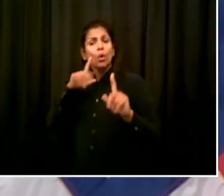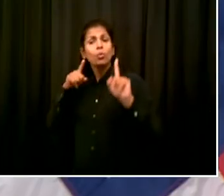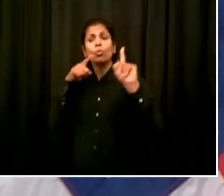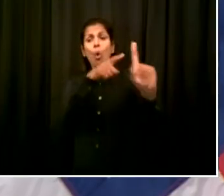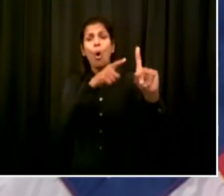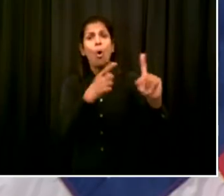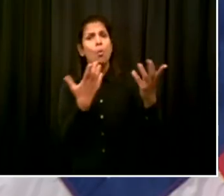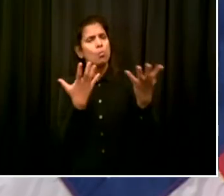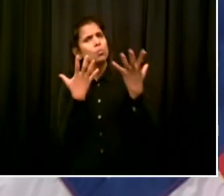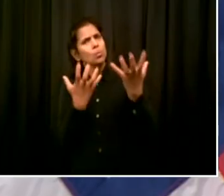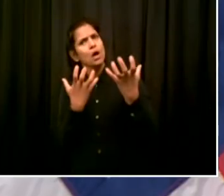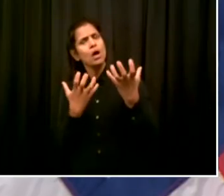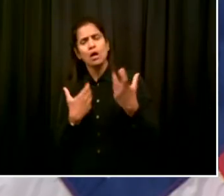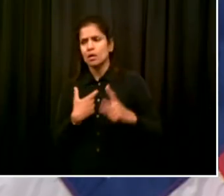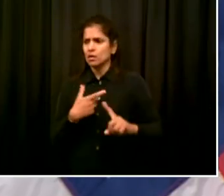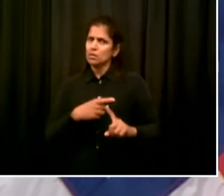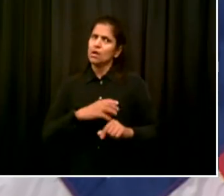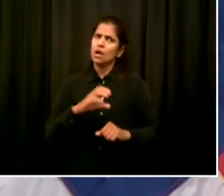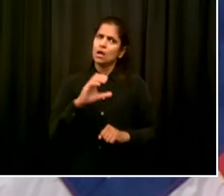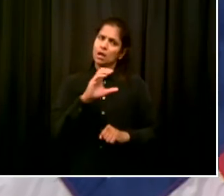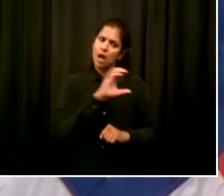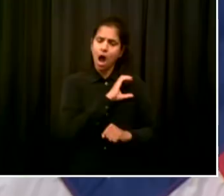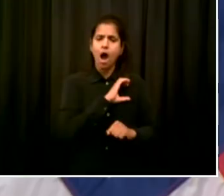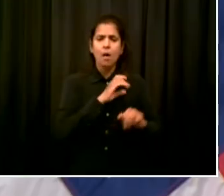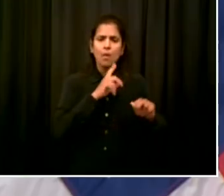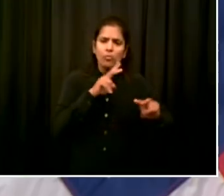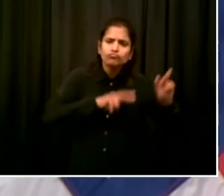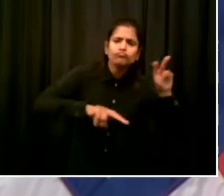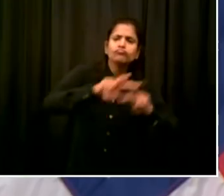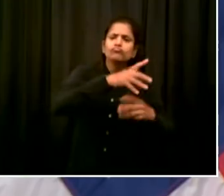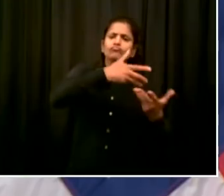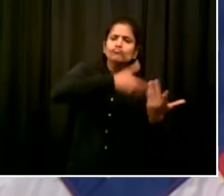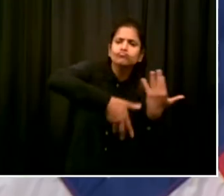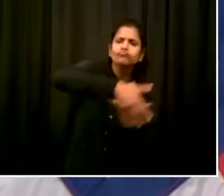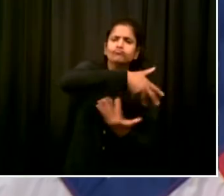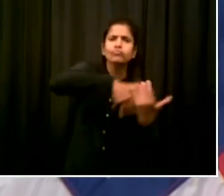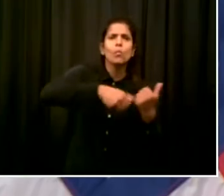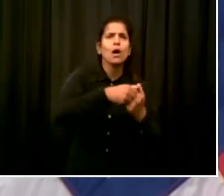CITY FAIRLY AND EFFECTIVELY AND GET DANGEROUS PEOPLE OFF THE STREET AS